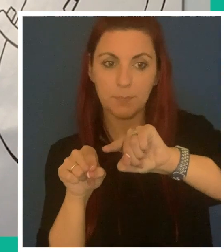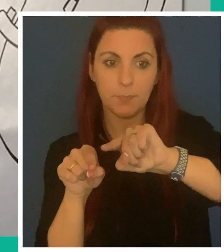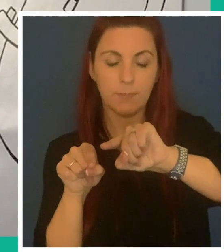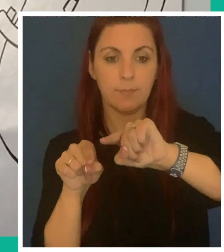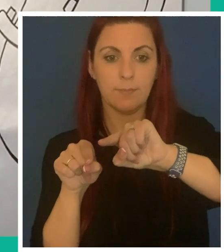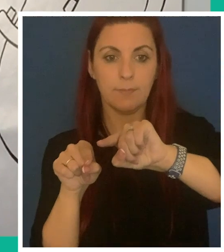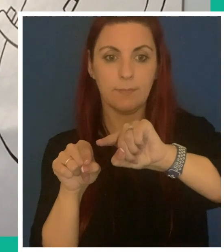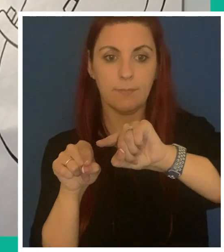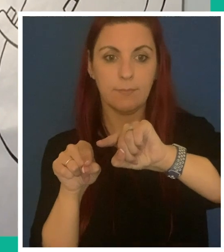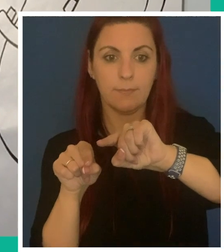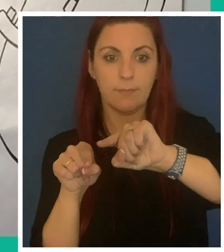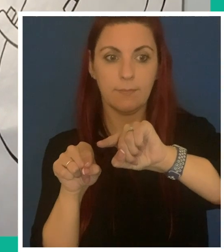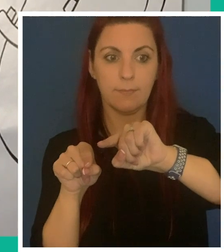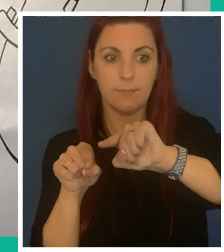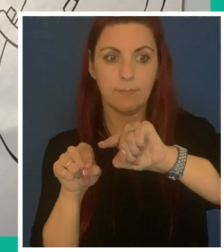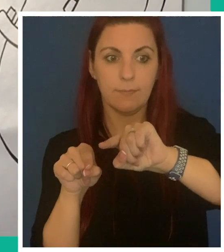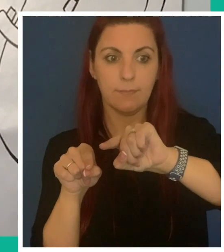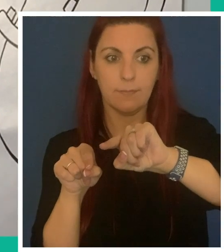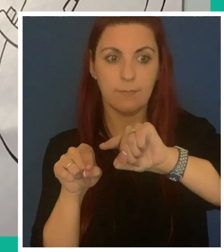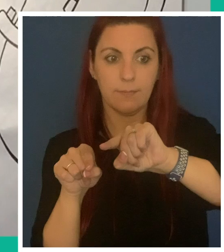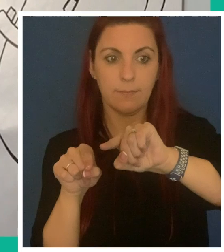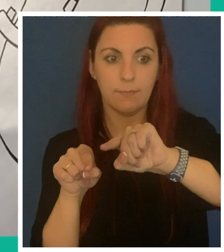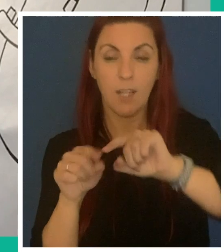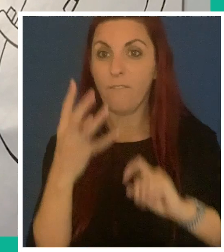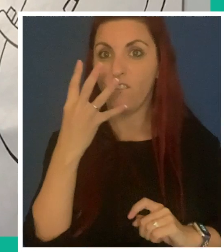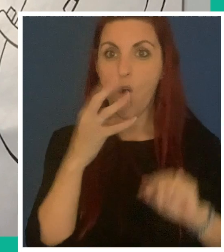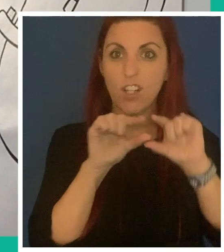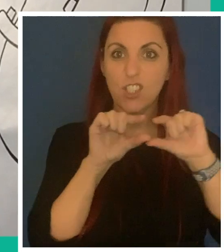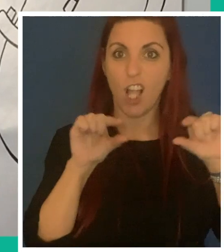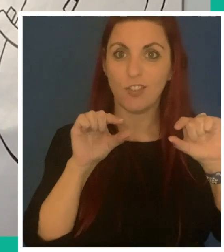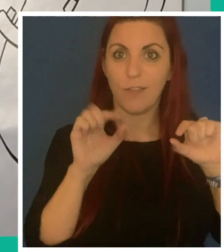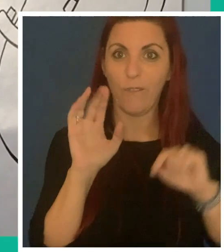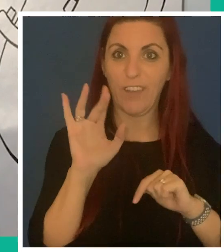And then just going to draw four sausages for his fingers and I'm sorry if